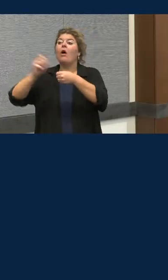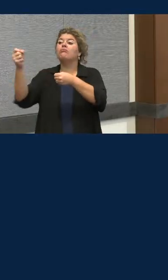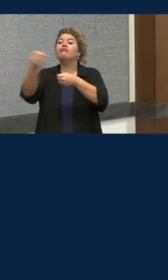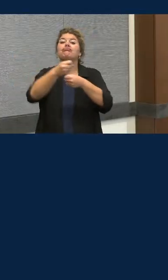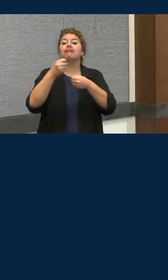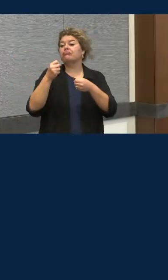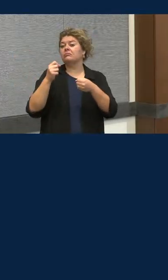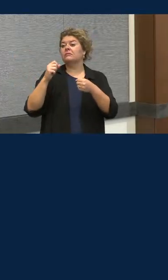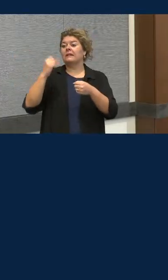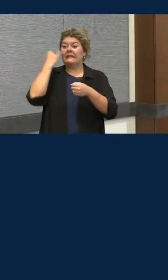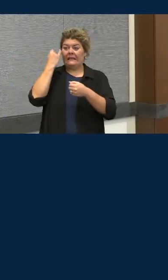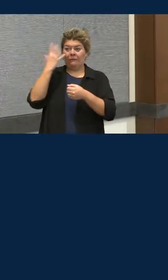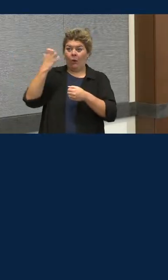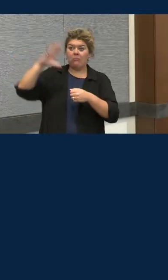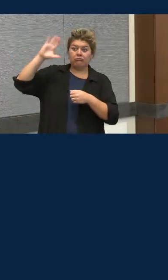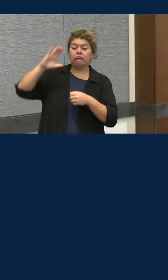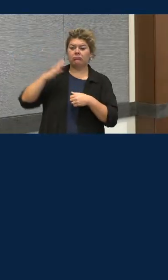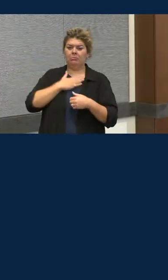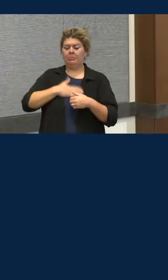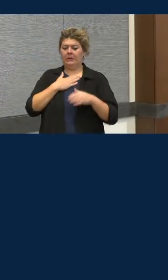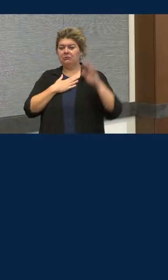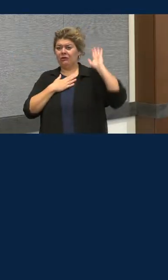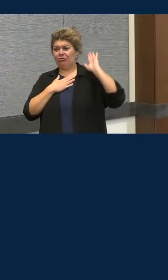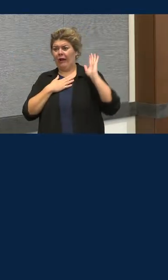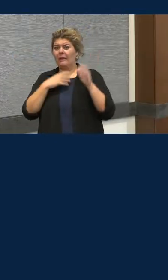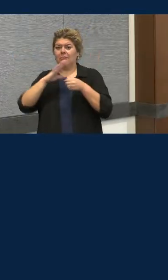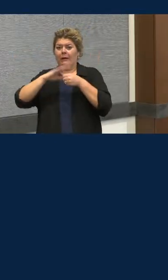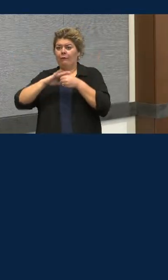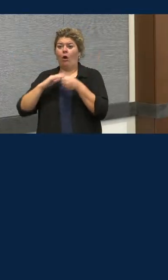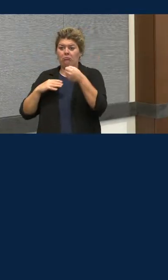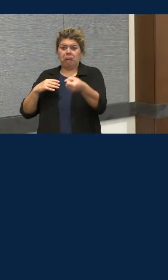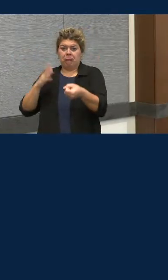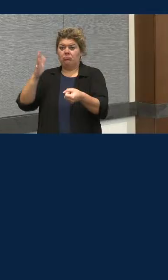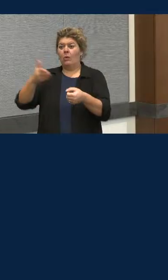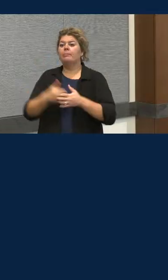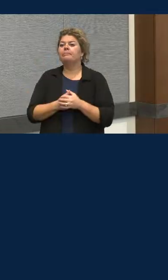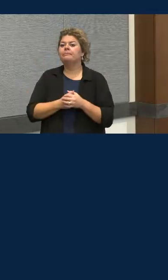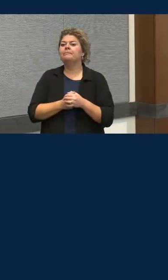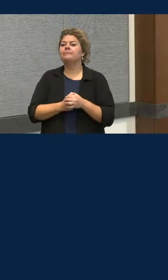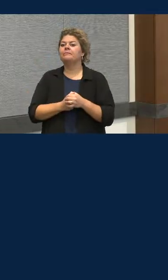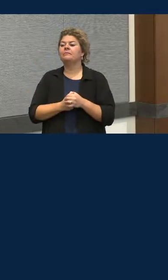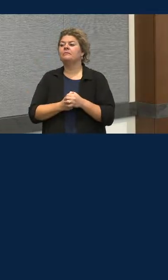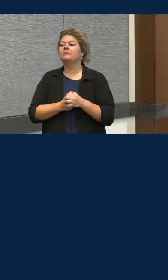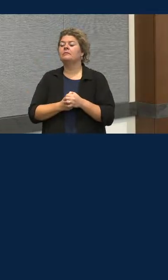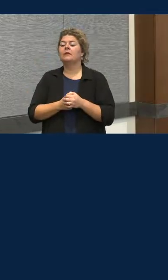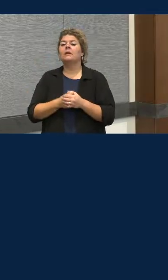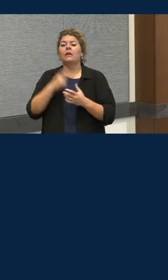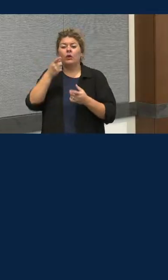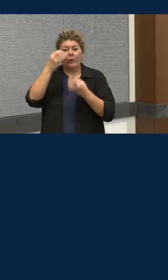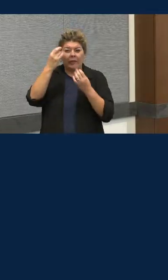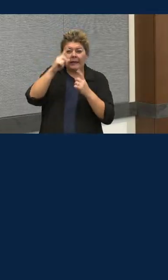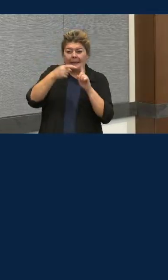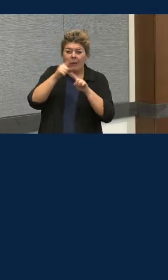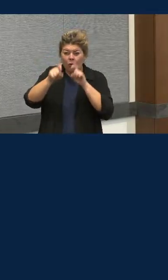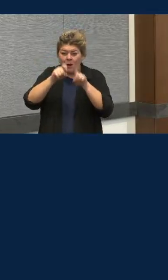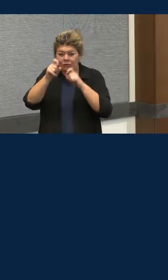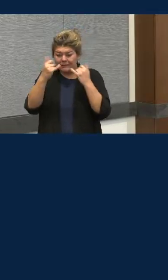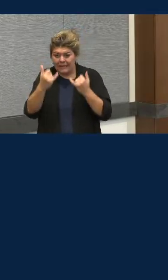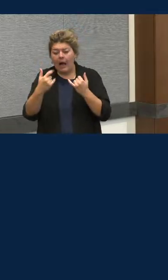be brought to you and raise your hand or indicate otherwise if you would like to offer a question. As you are thinking